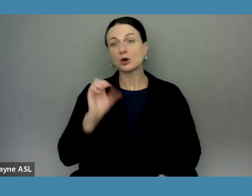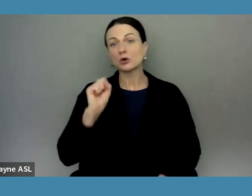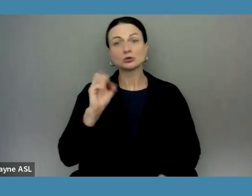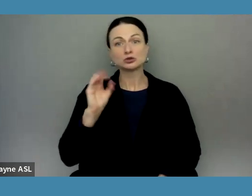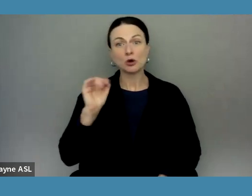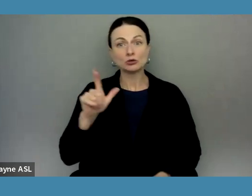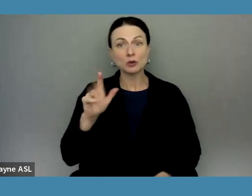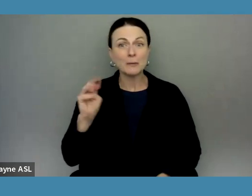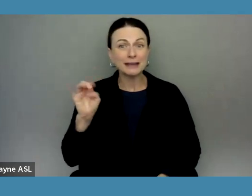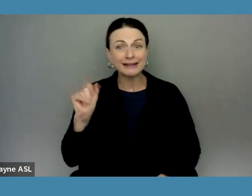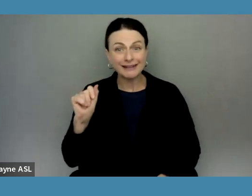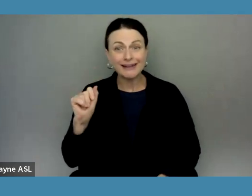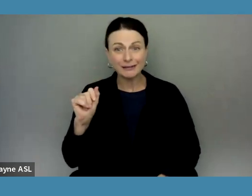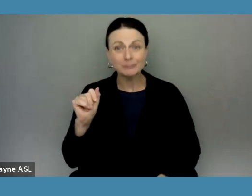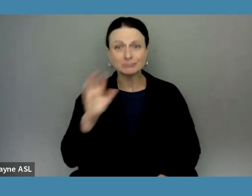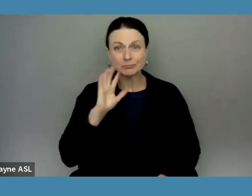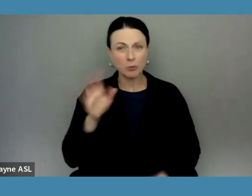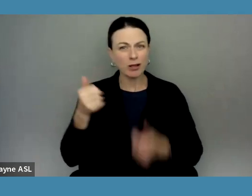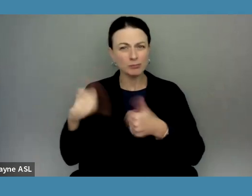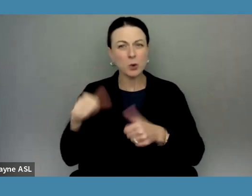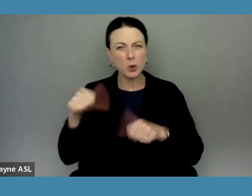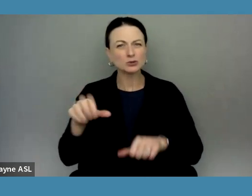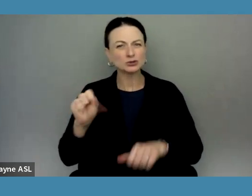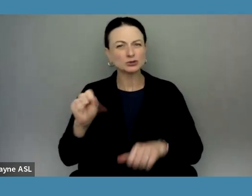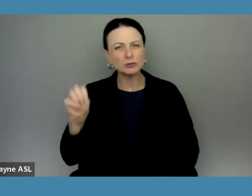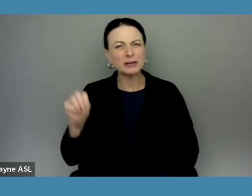and make it available to the public.